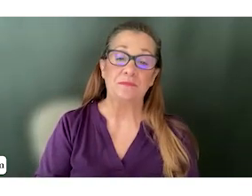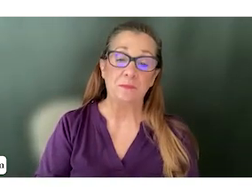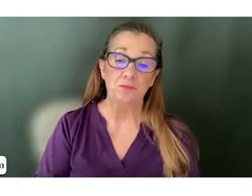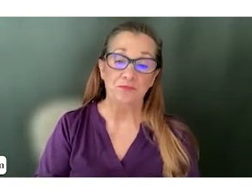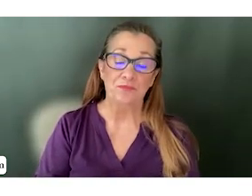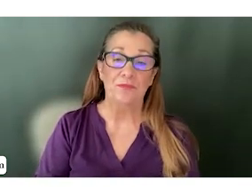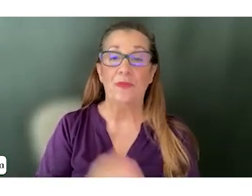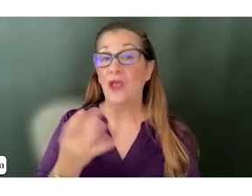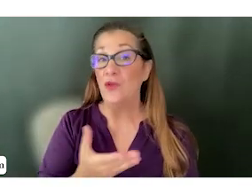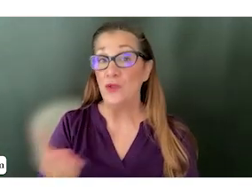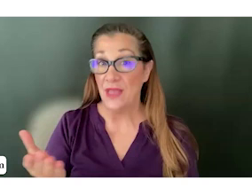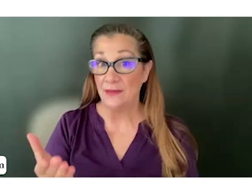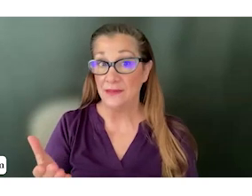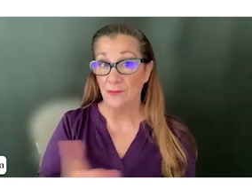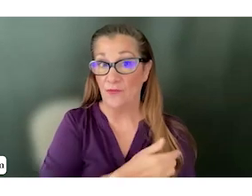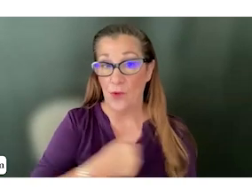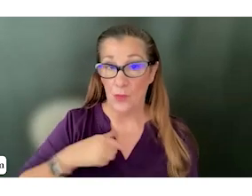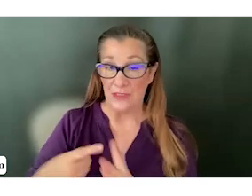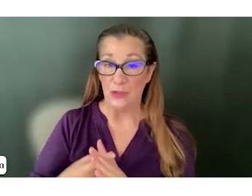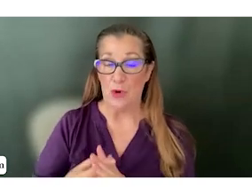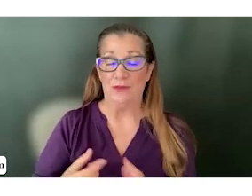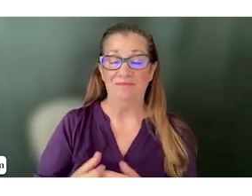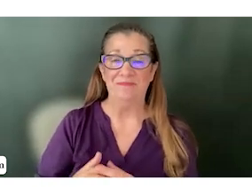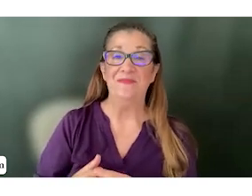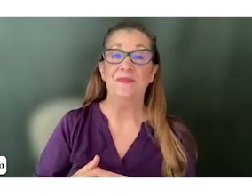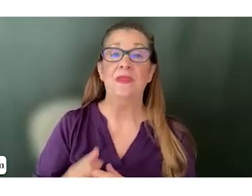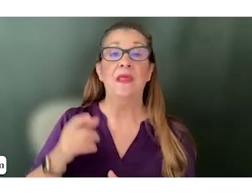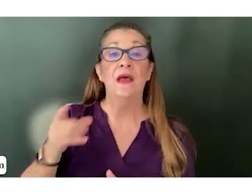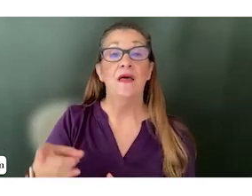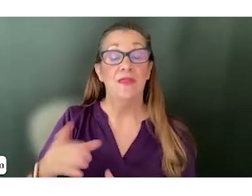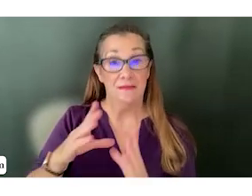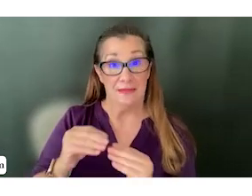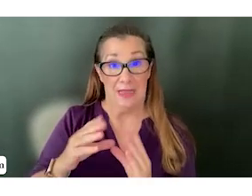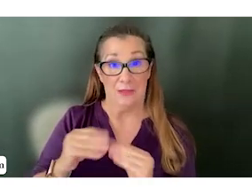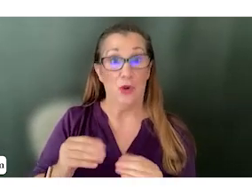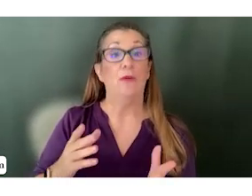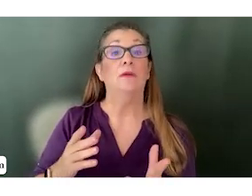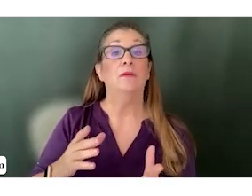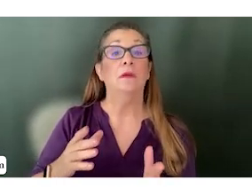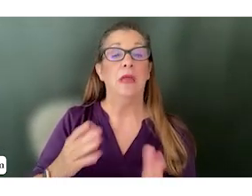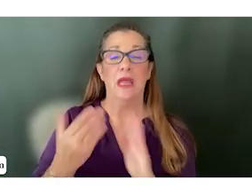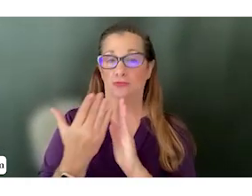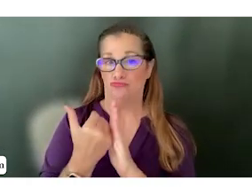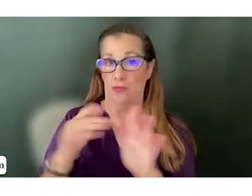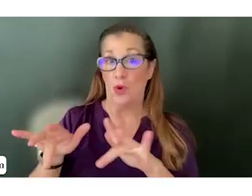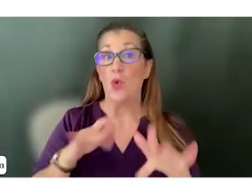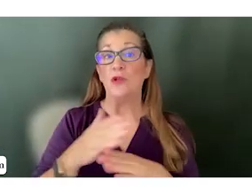A few things before we begin. This session is being recorded and will be shared after the conference.